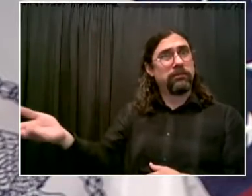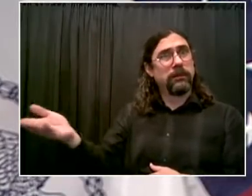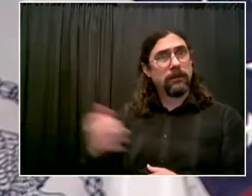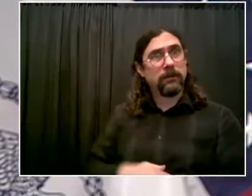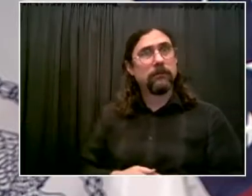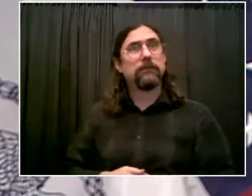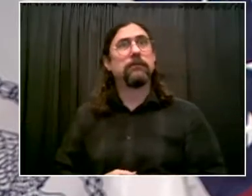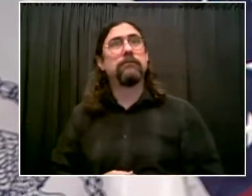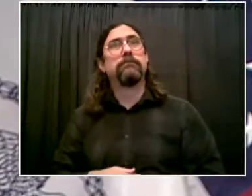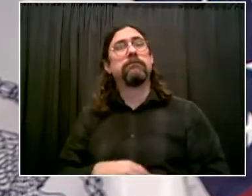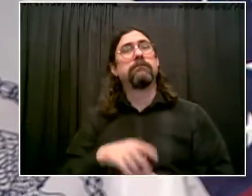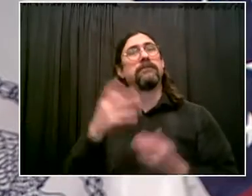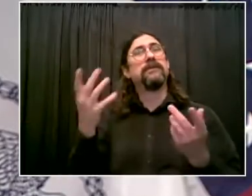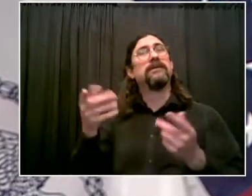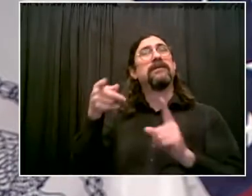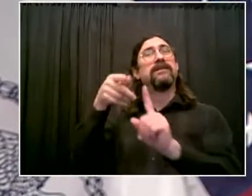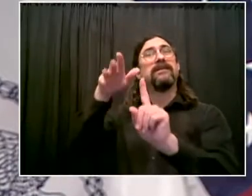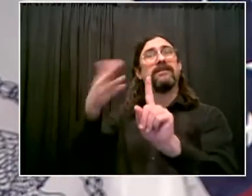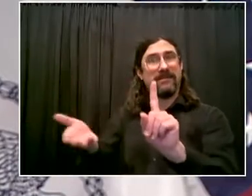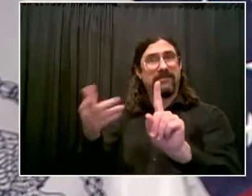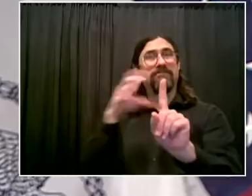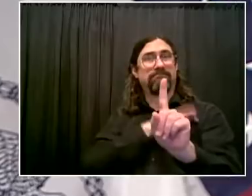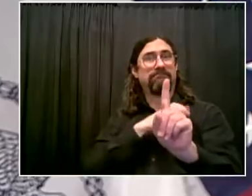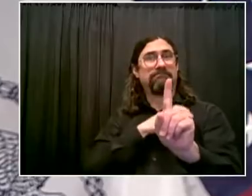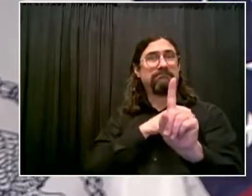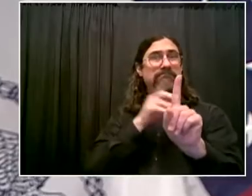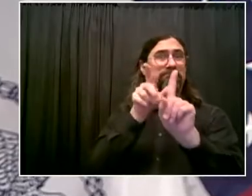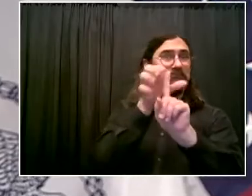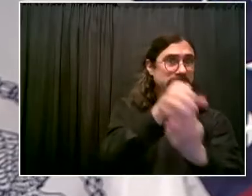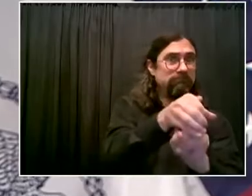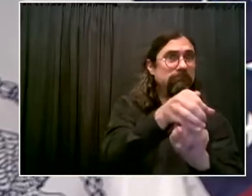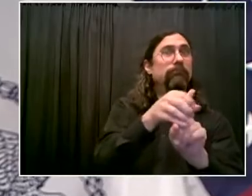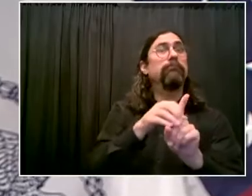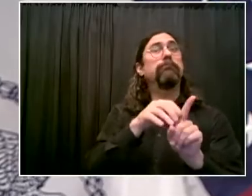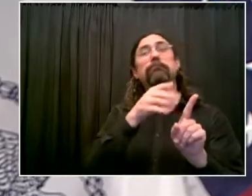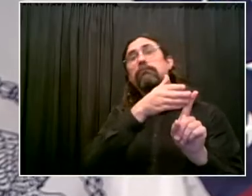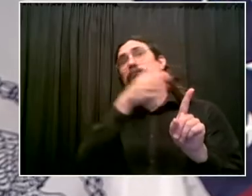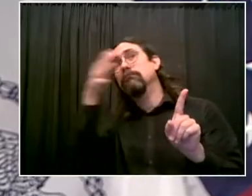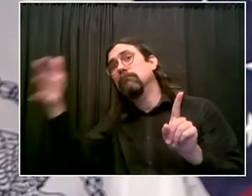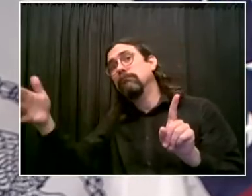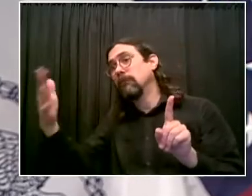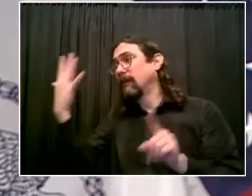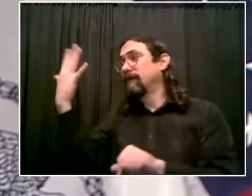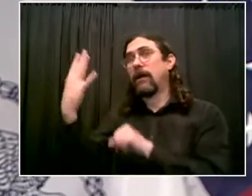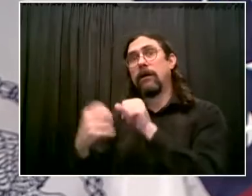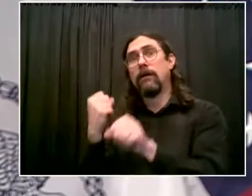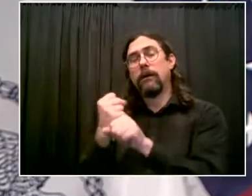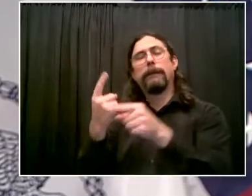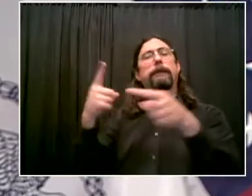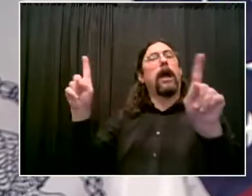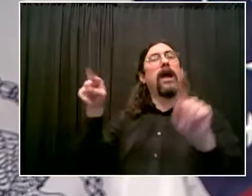LIKE THAT HAPPENED, HAPPENED TODAY